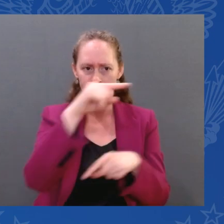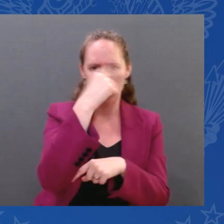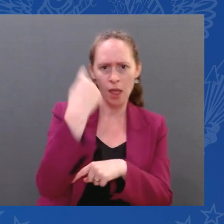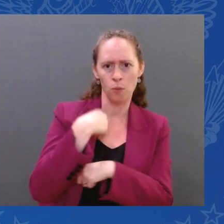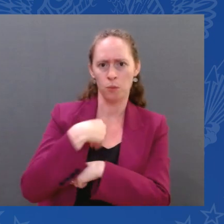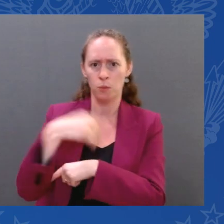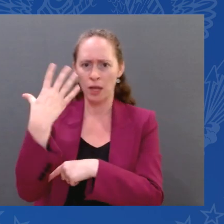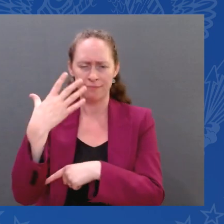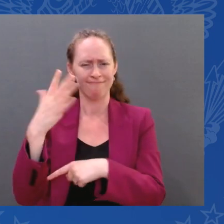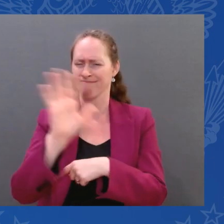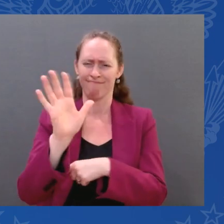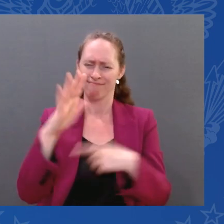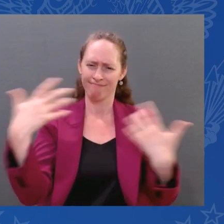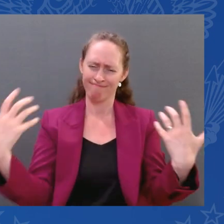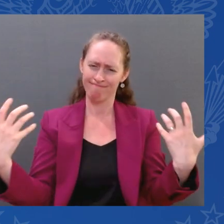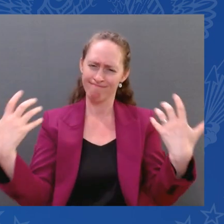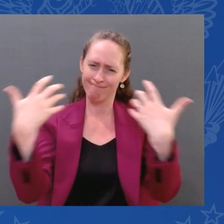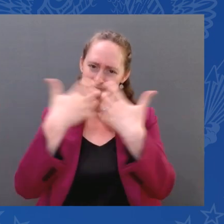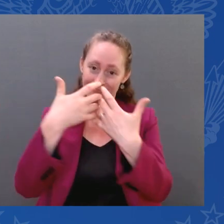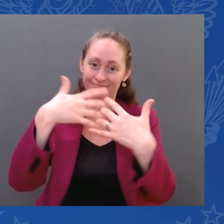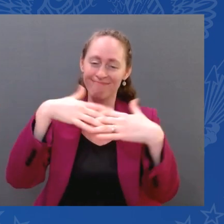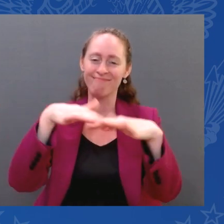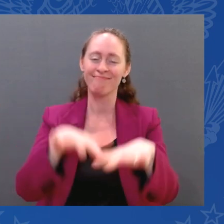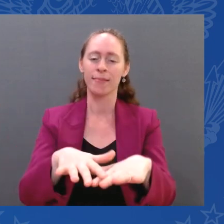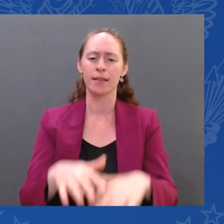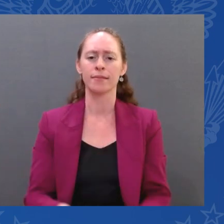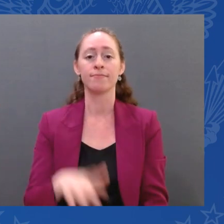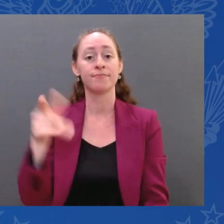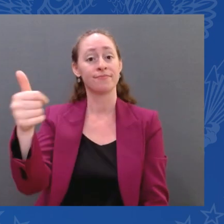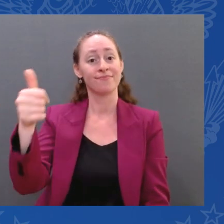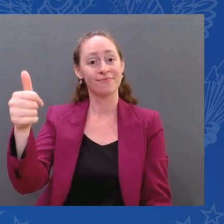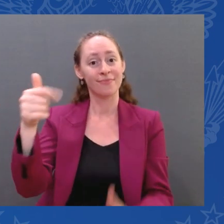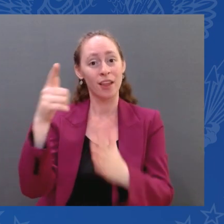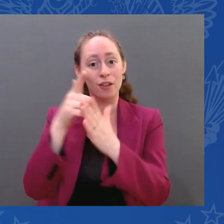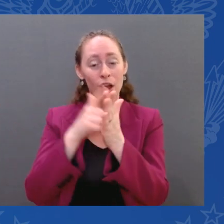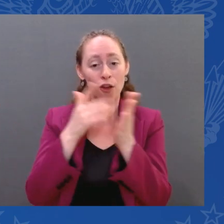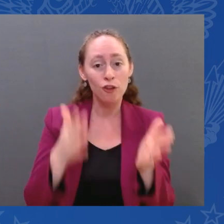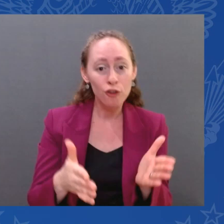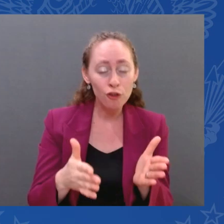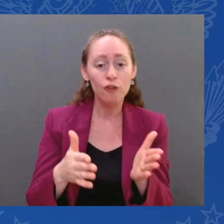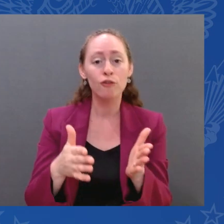who follows the command to hate evil, love good, and establish justice in the gate.